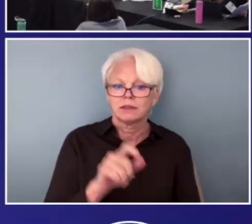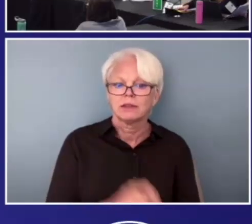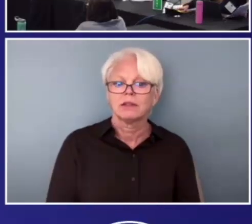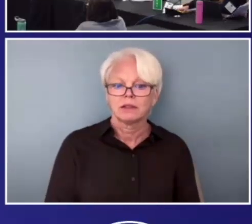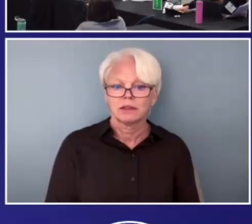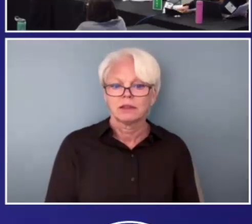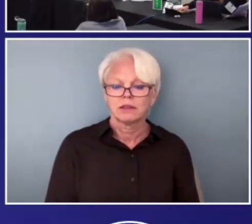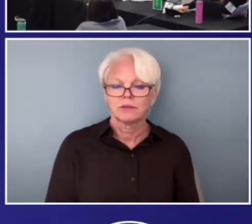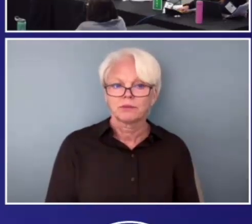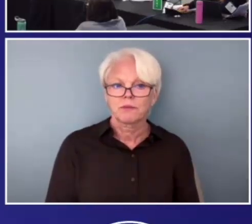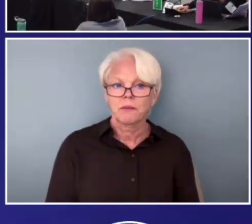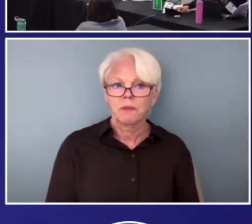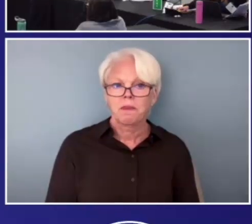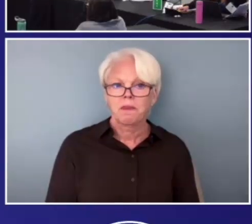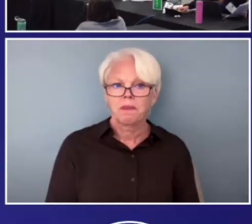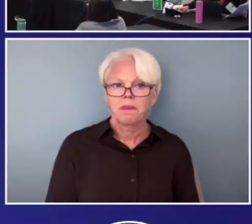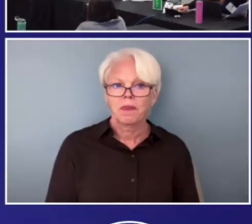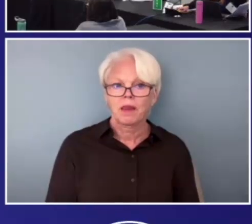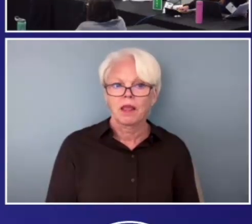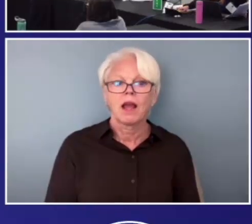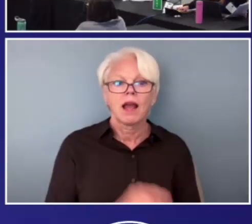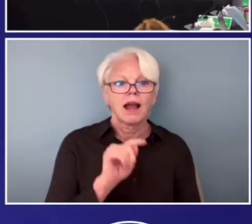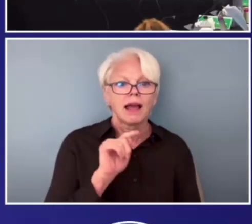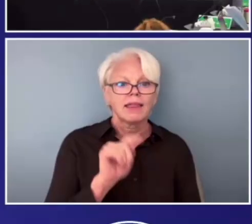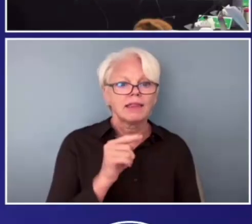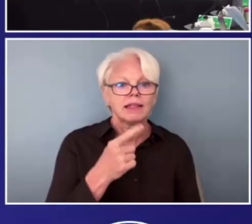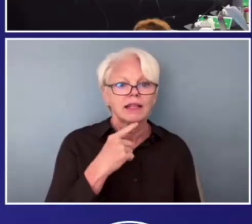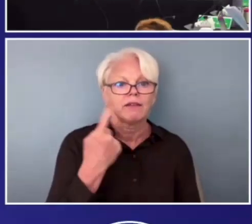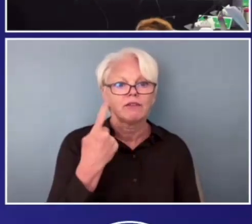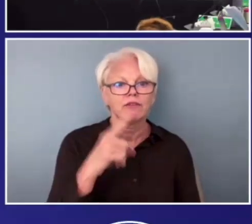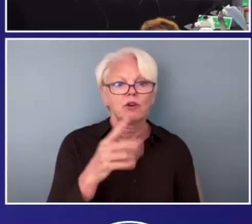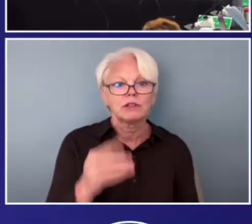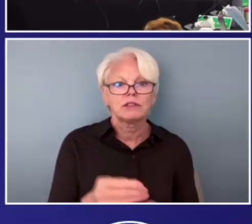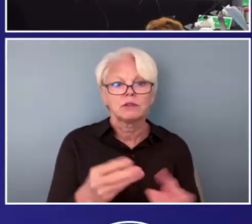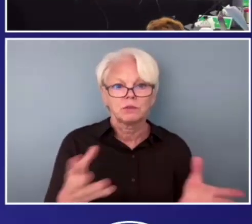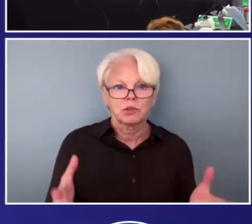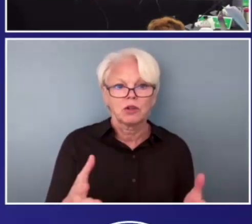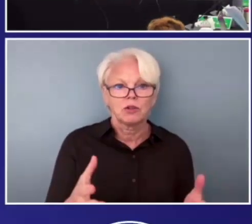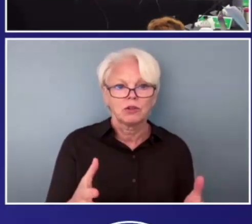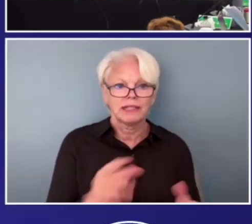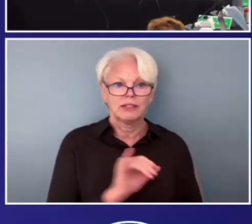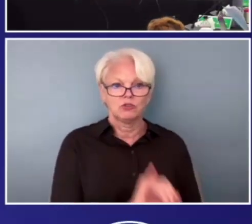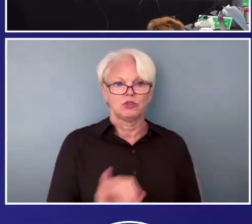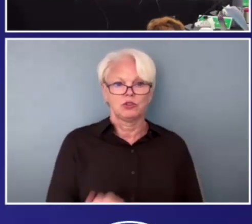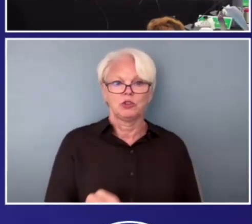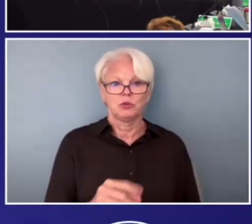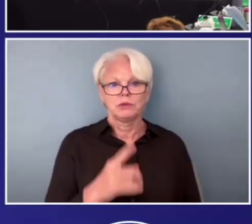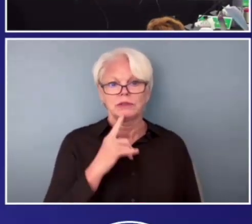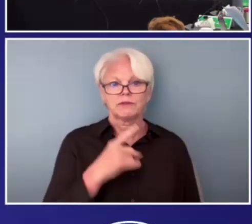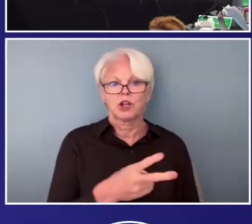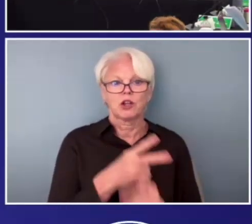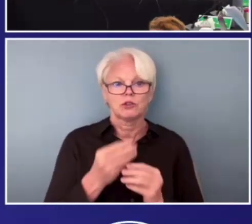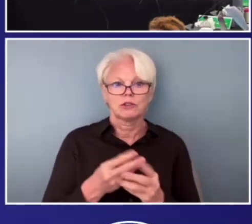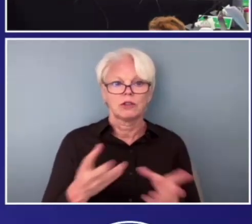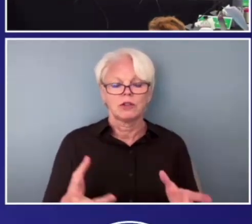This says for loans disbursed in Romanette two. In Romanette one,